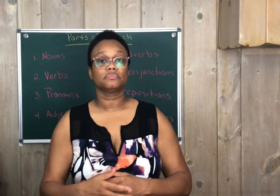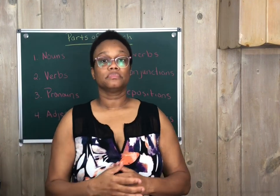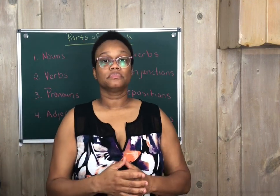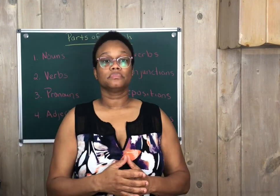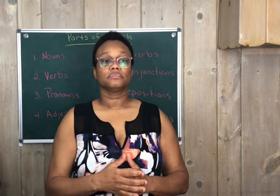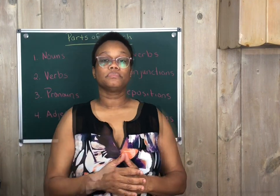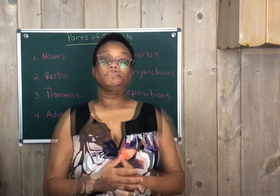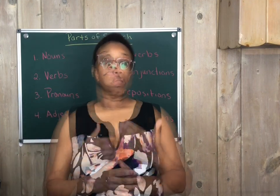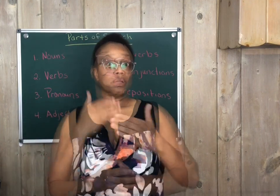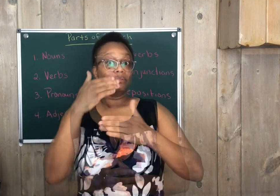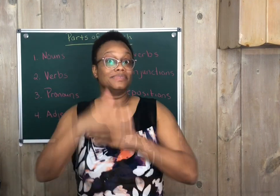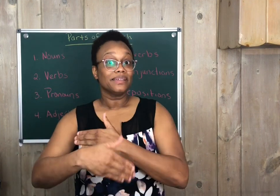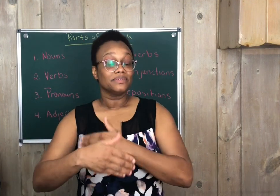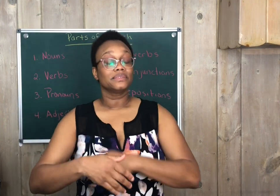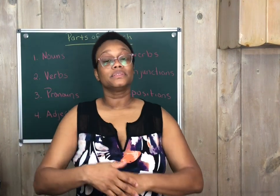three four five numbers to describe